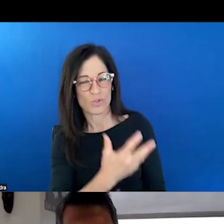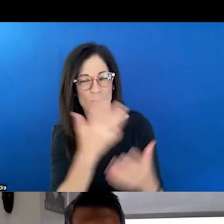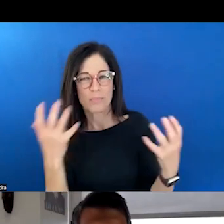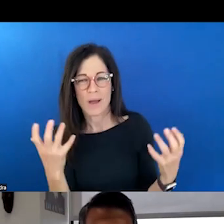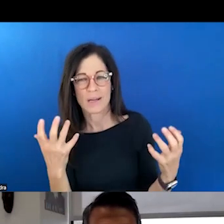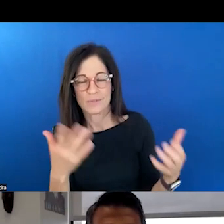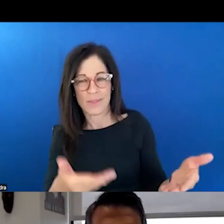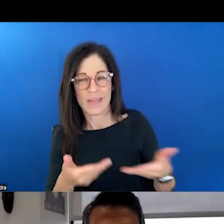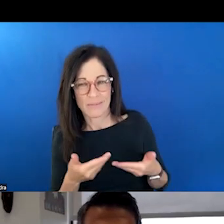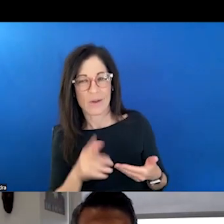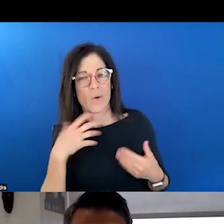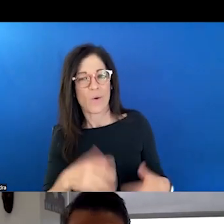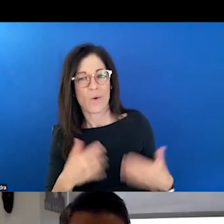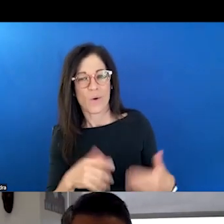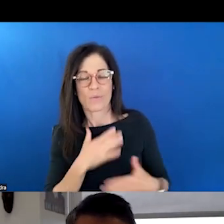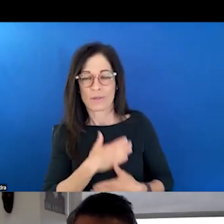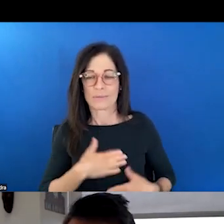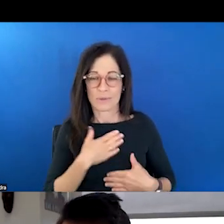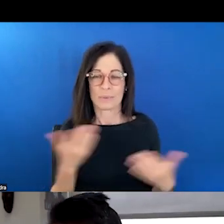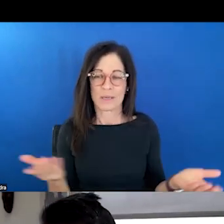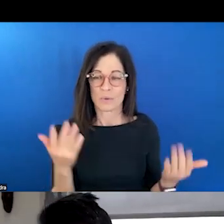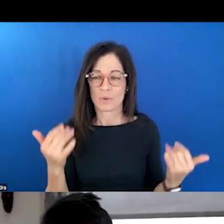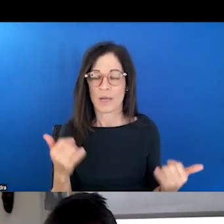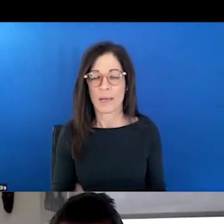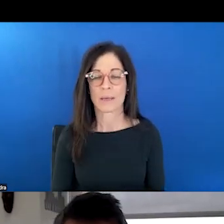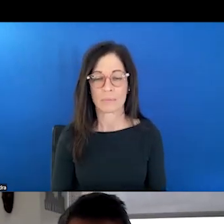IT IS A PLEASURE TO BE HERE.